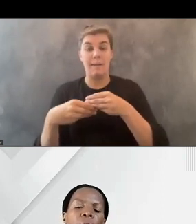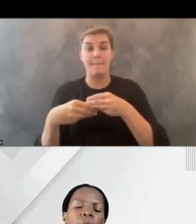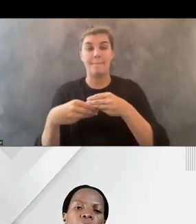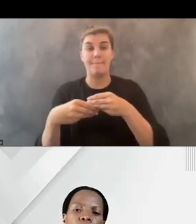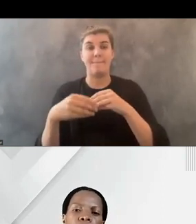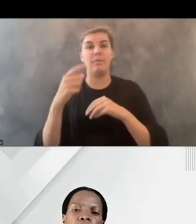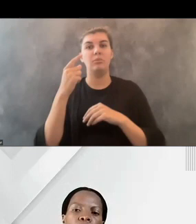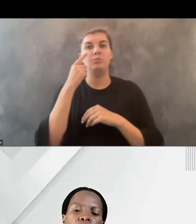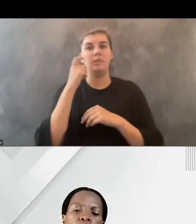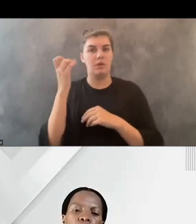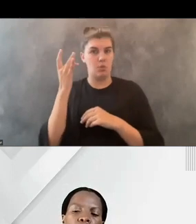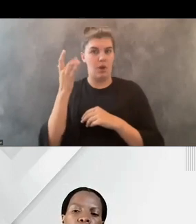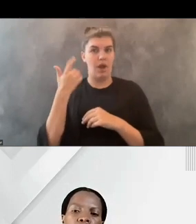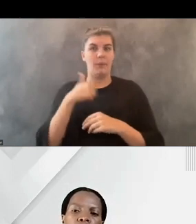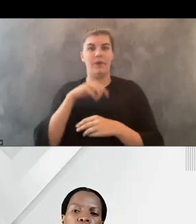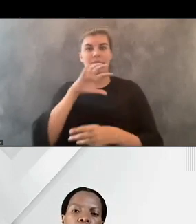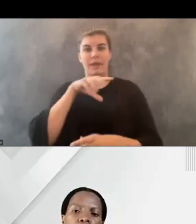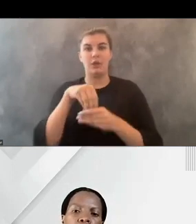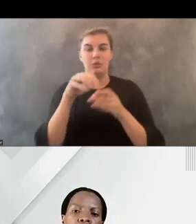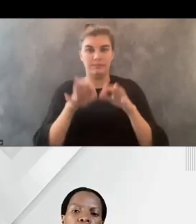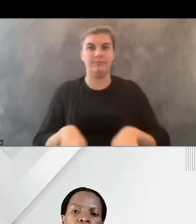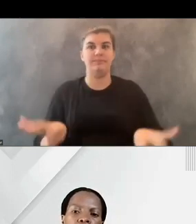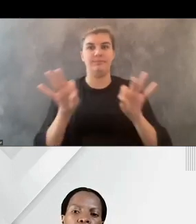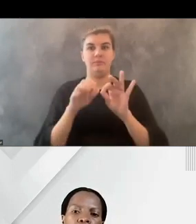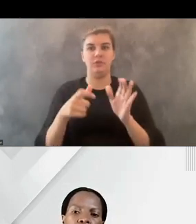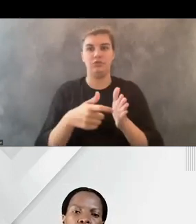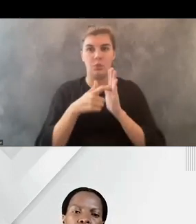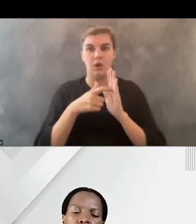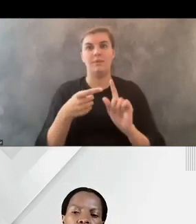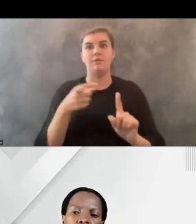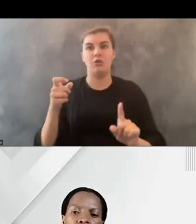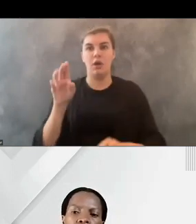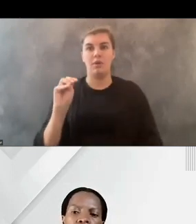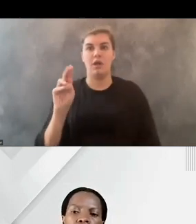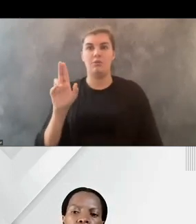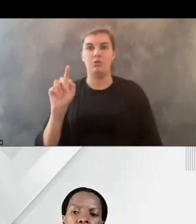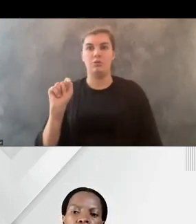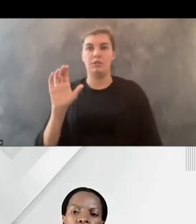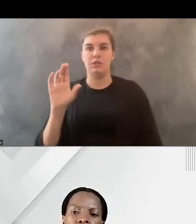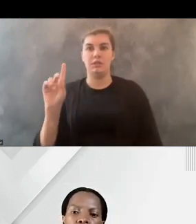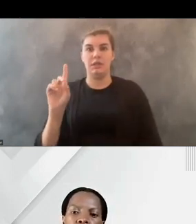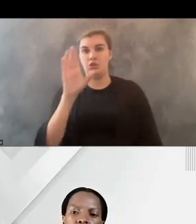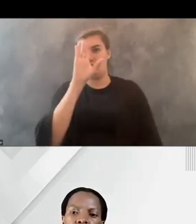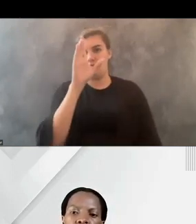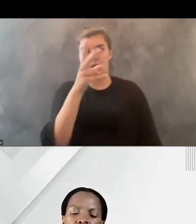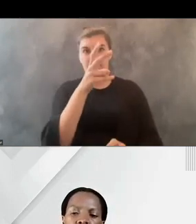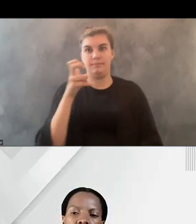because we have included pertinent requirements from MUTCD directly into the rule text.